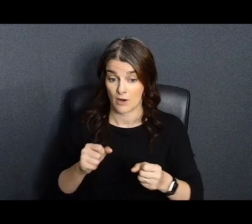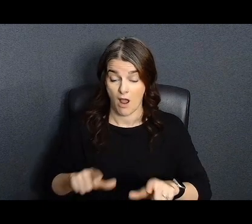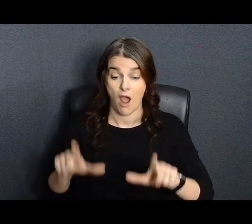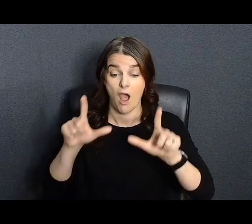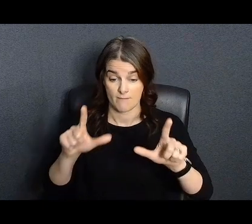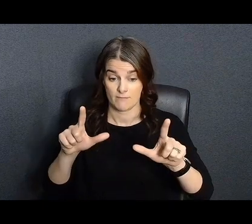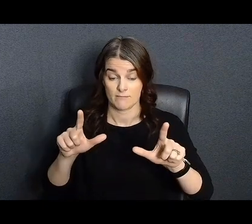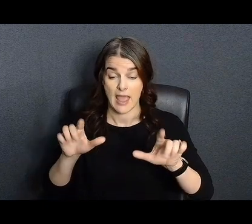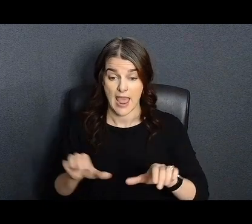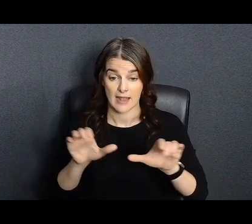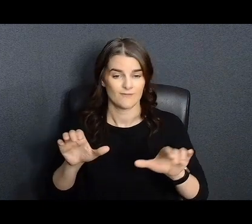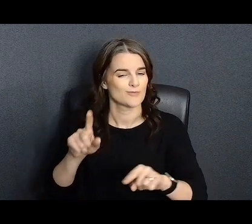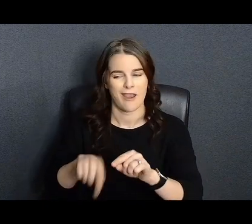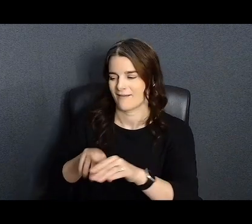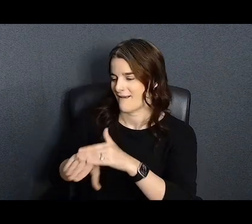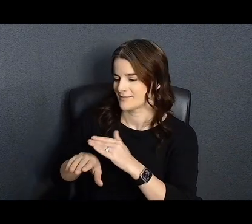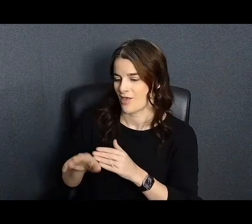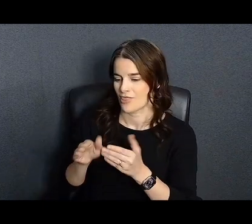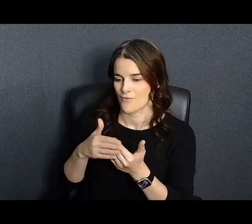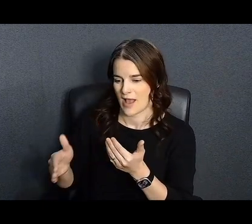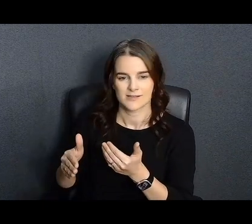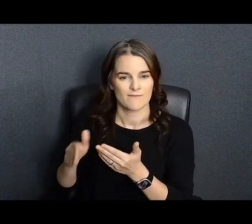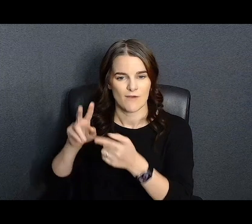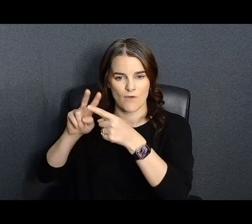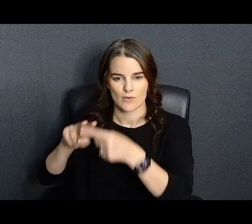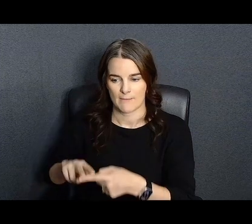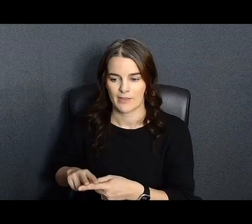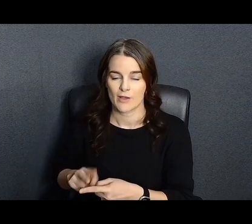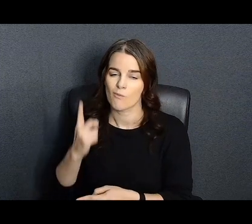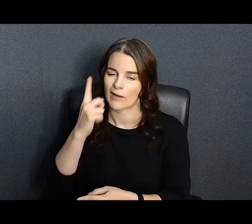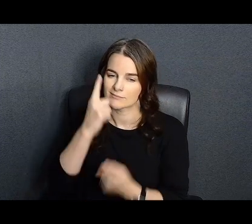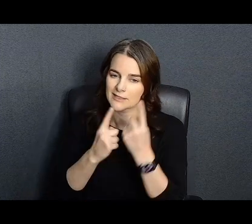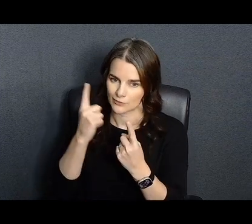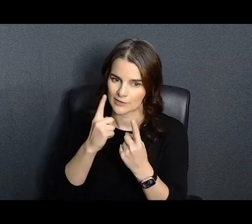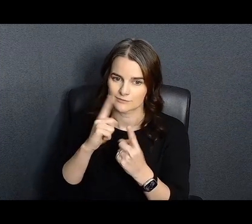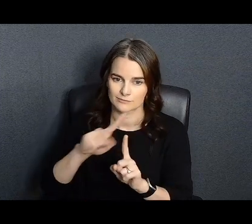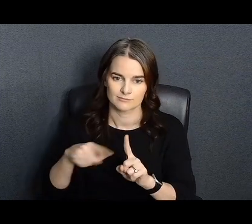not able to access the rest of the vocabulary, so that is a consideration when using